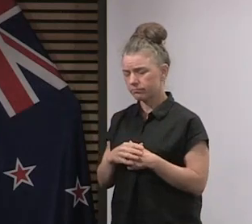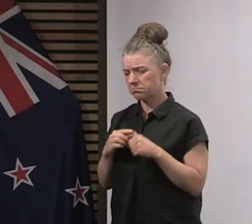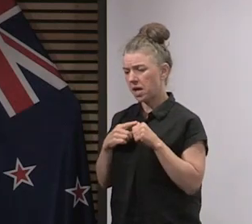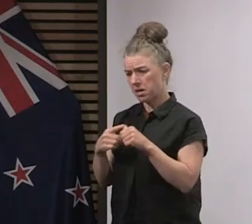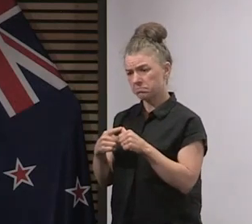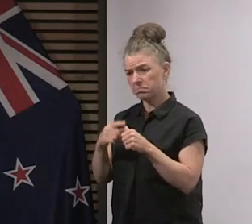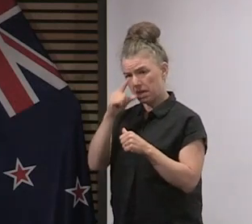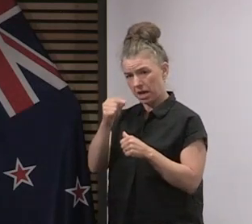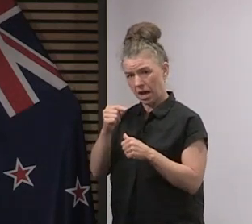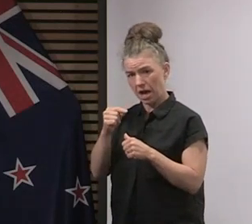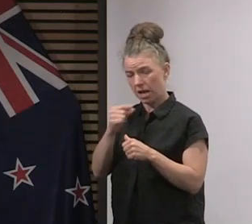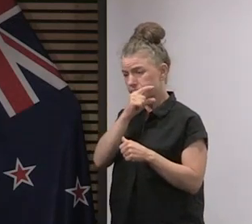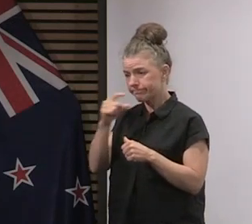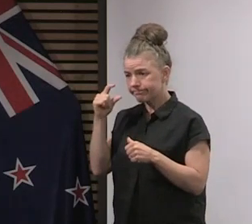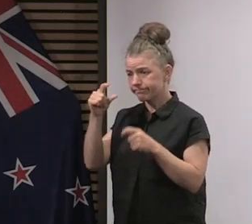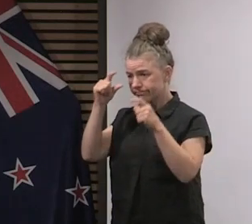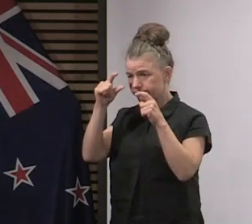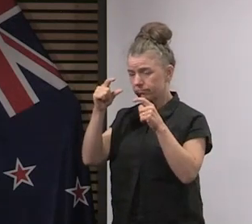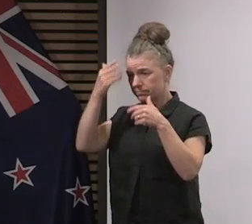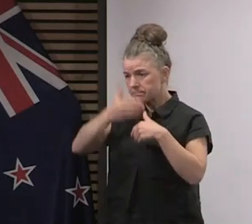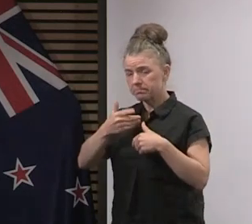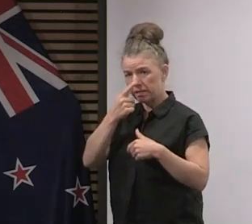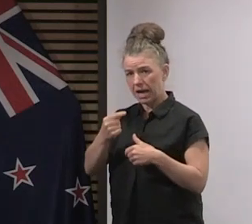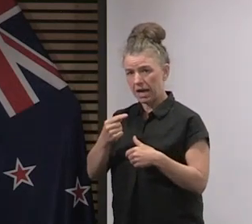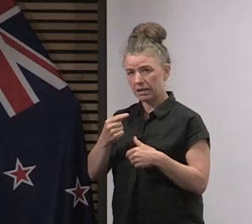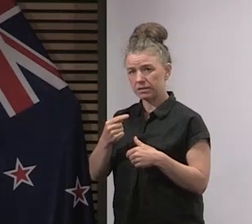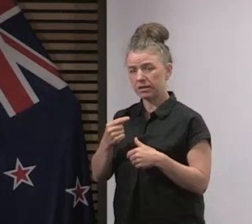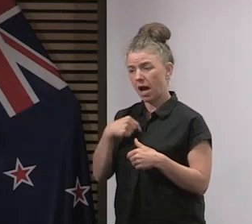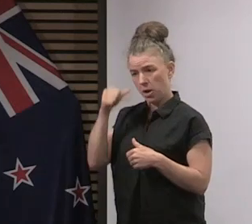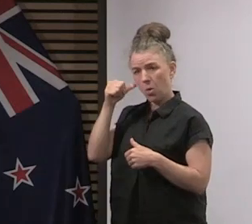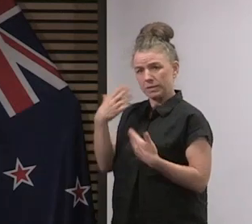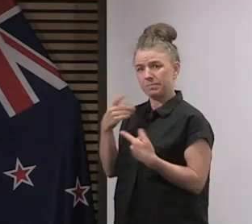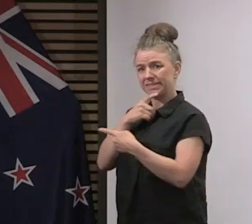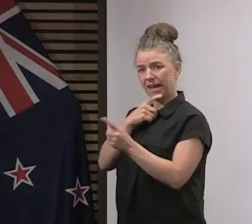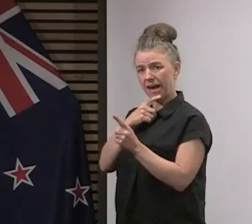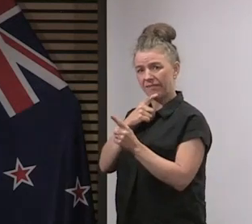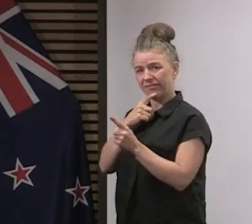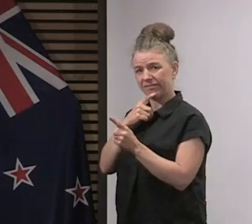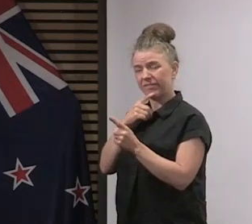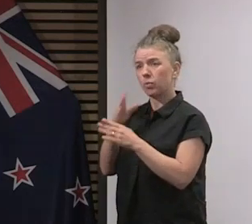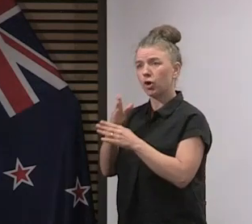PPE for emergency dental work? I'm sure there is nothing shopping